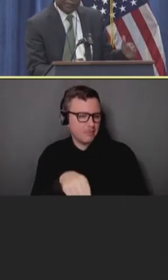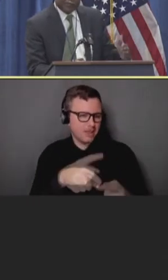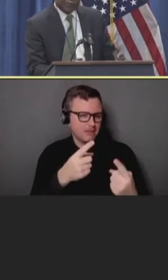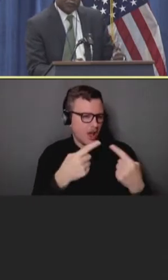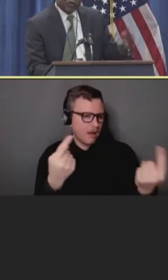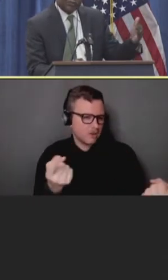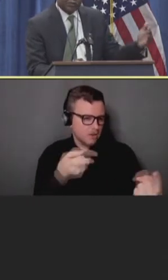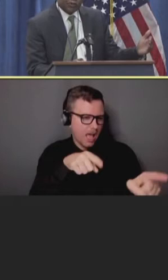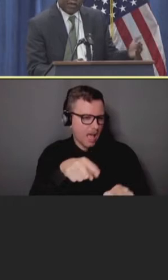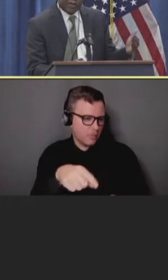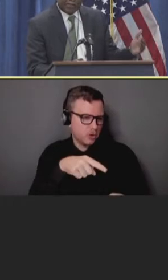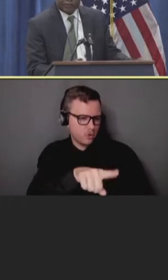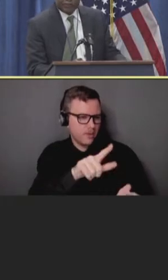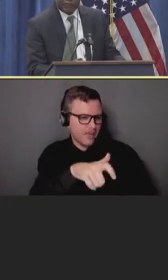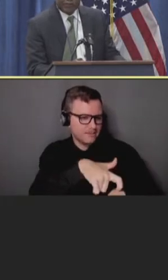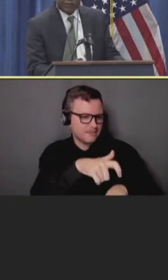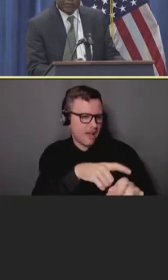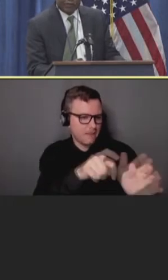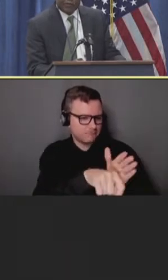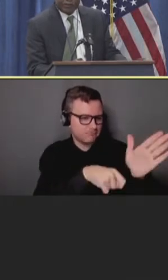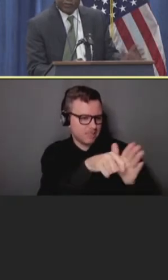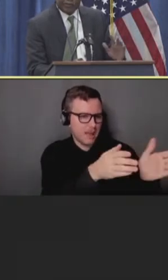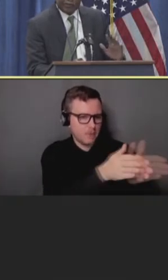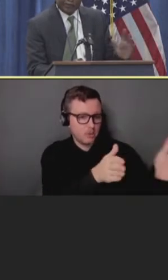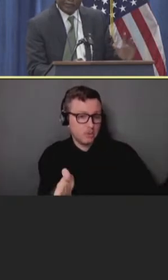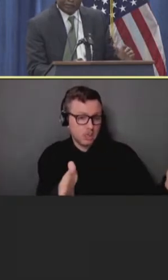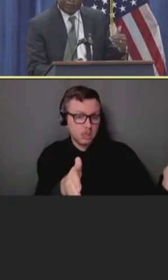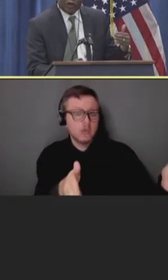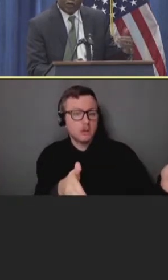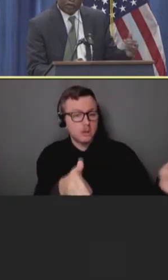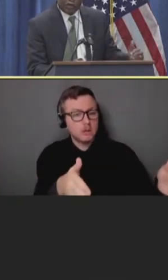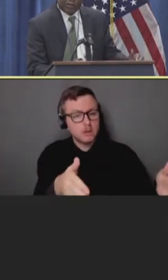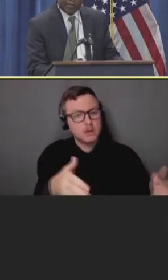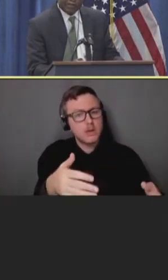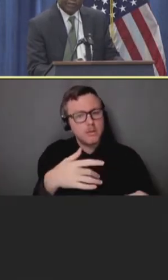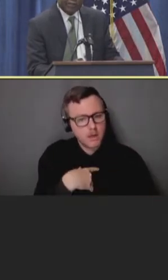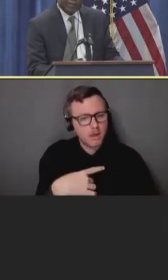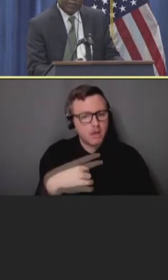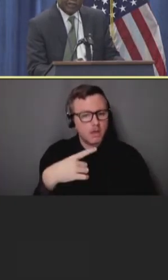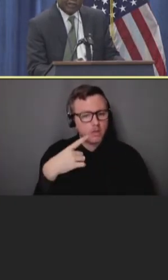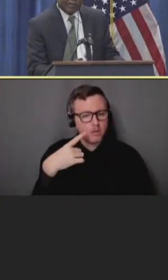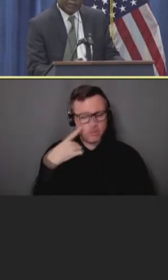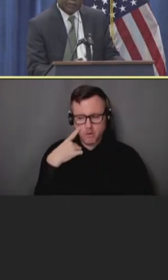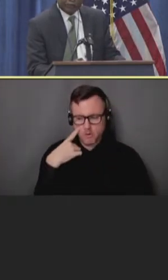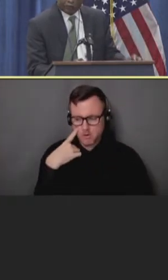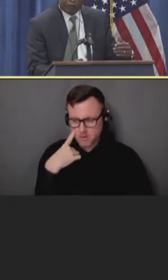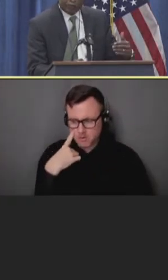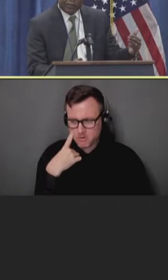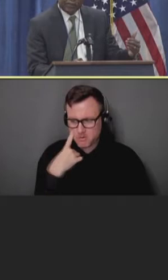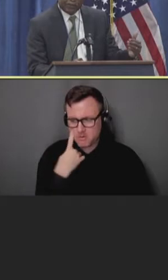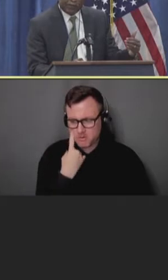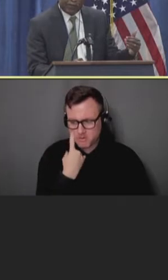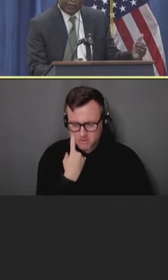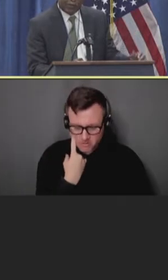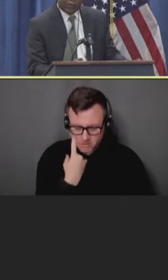it was an eradication time period, at least the thought process was a little bit different in